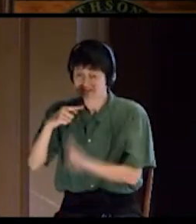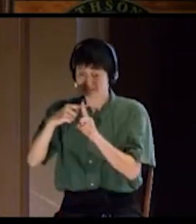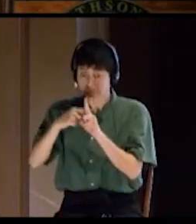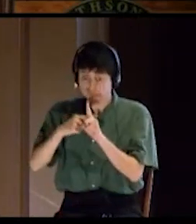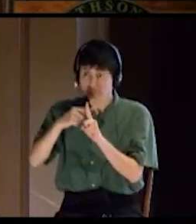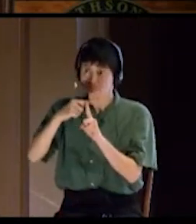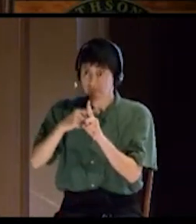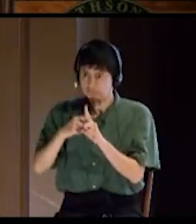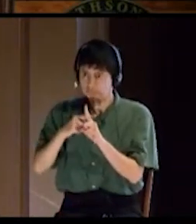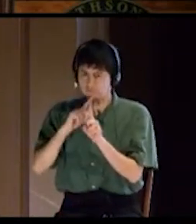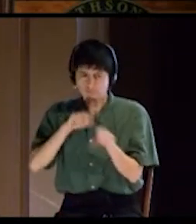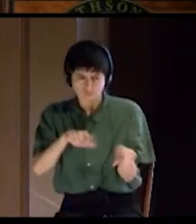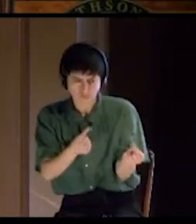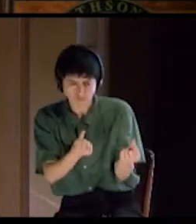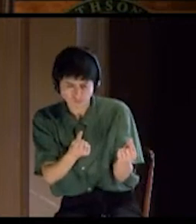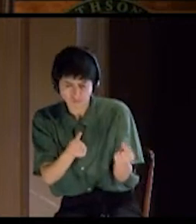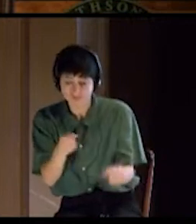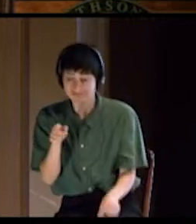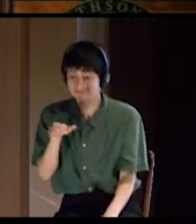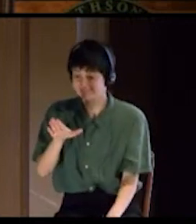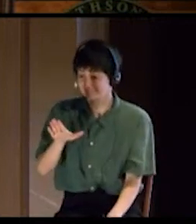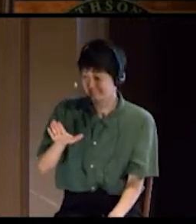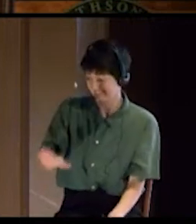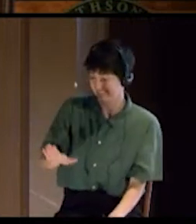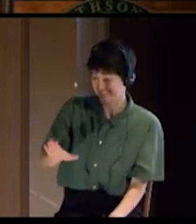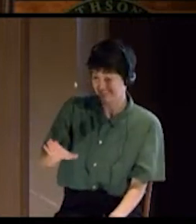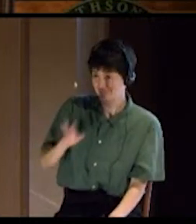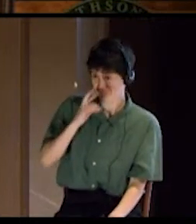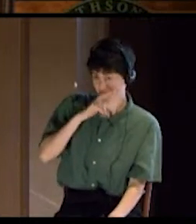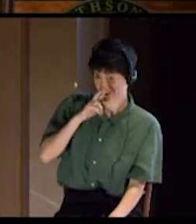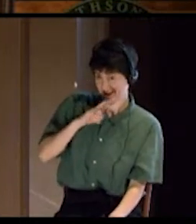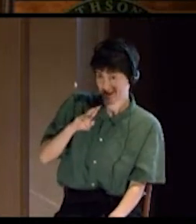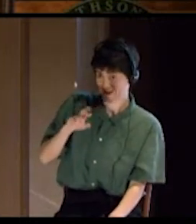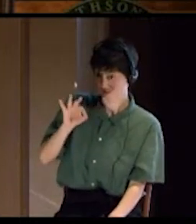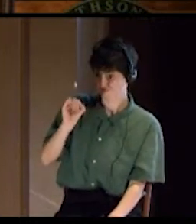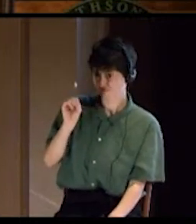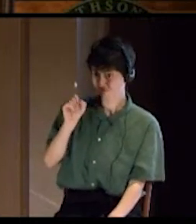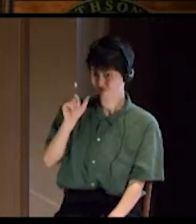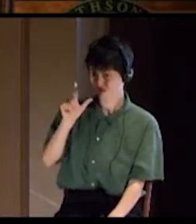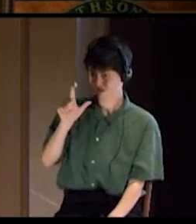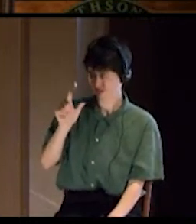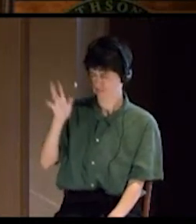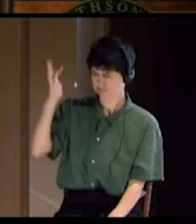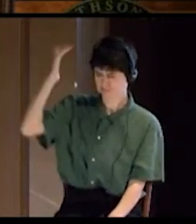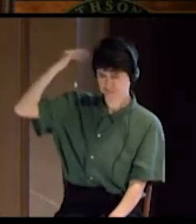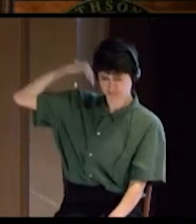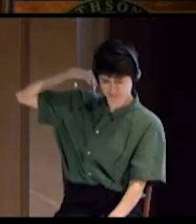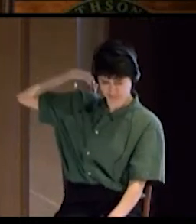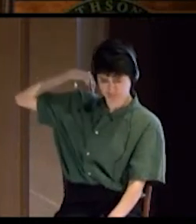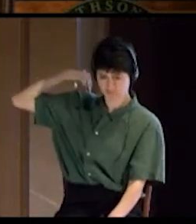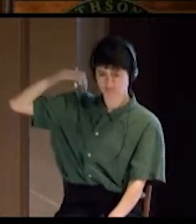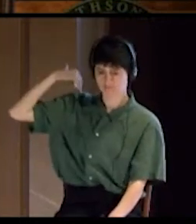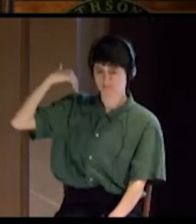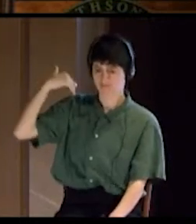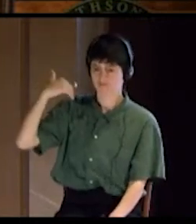that we have go back 36,000 years and we have a really nice time series across space and time for them.